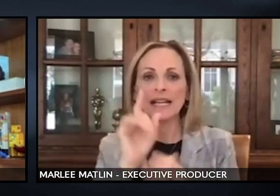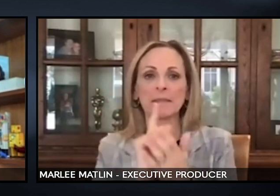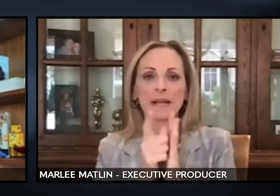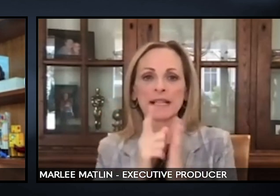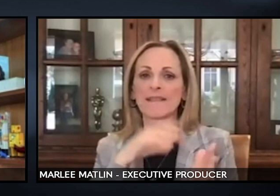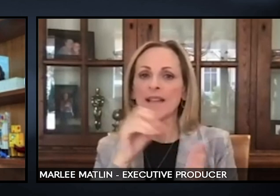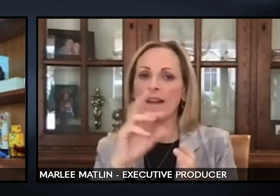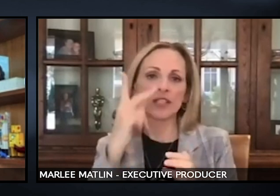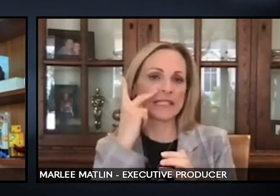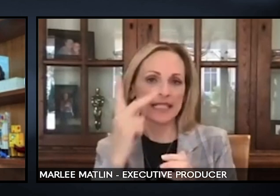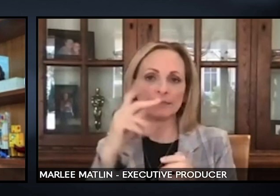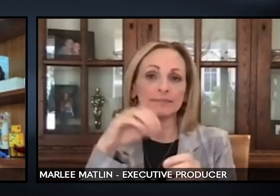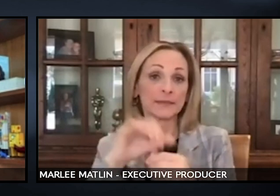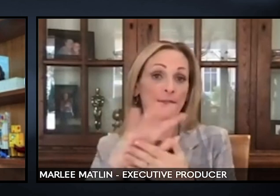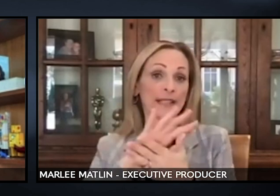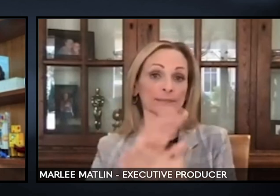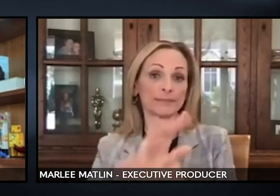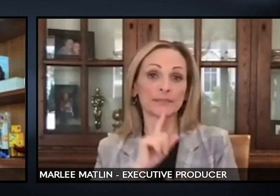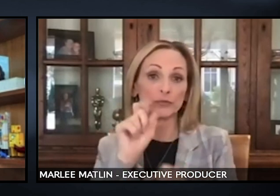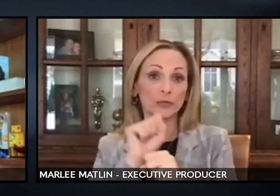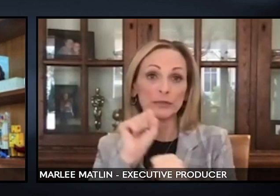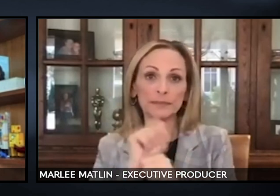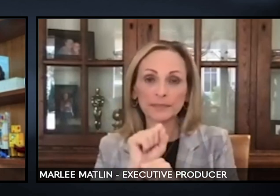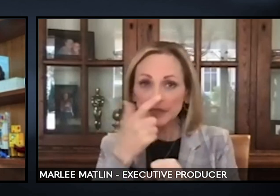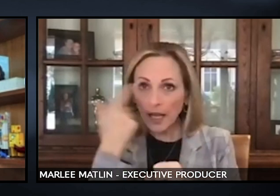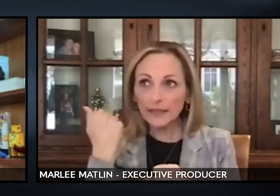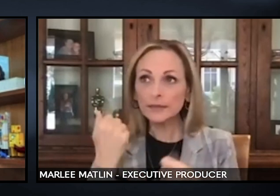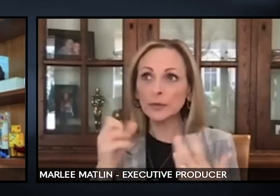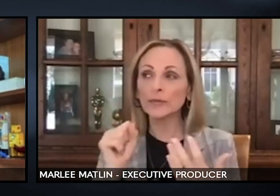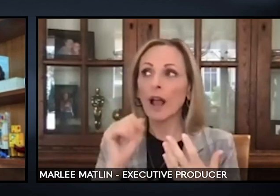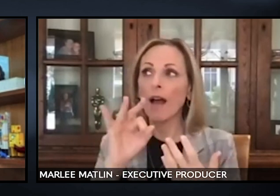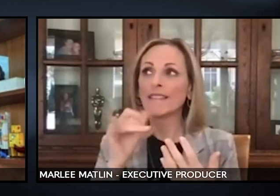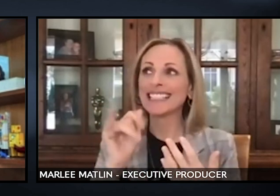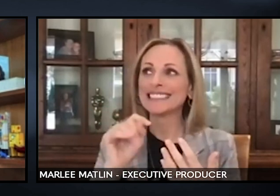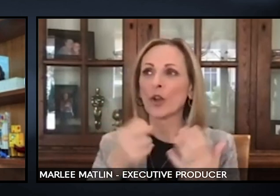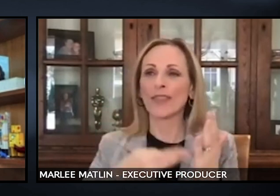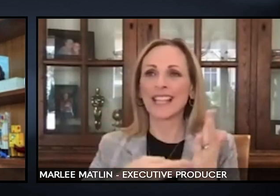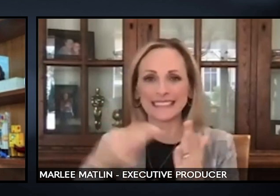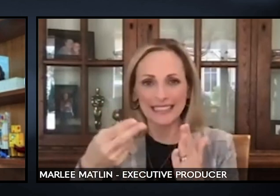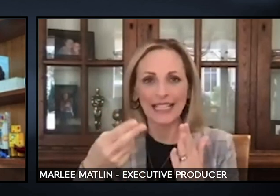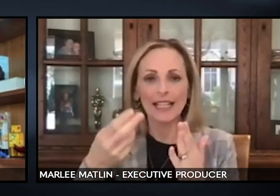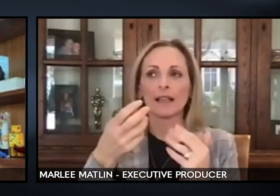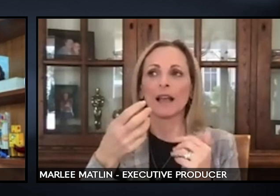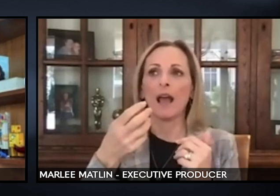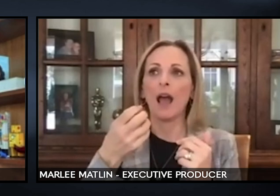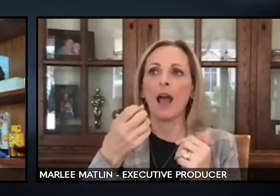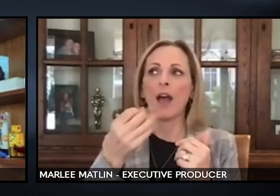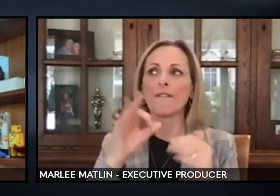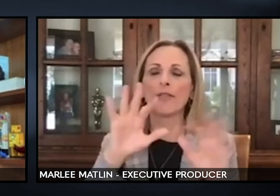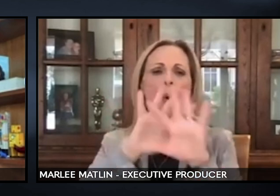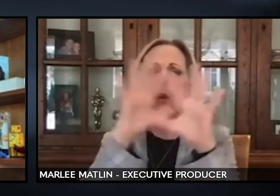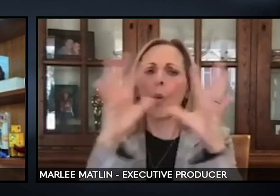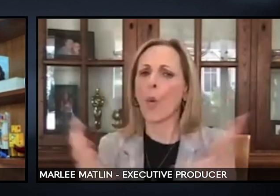the best 18 minutes I'd ever spent in front of a screen. It was because it was